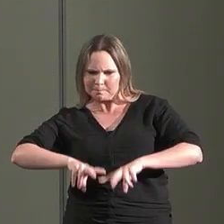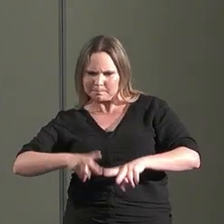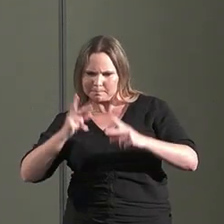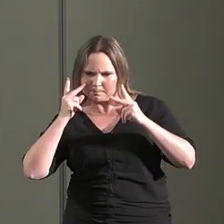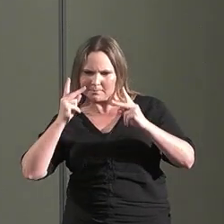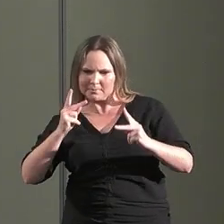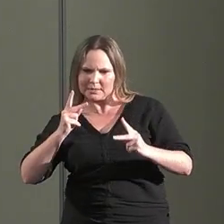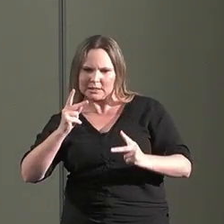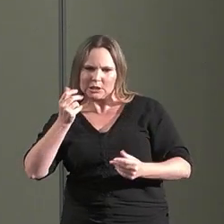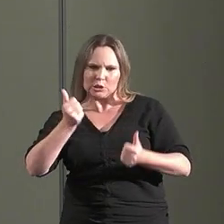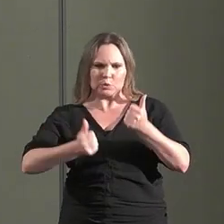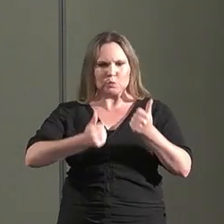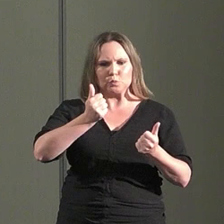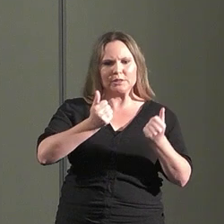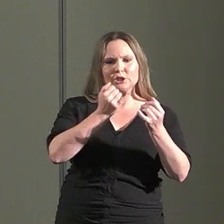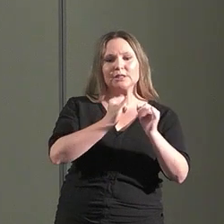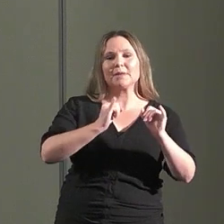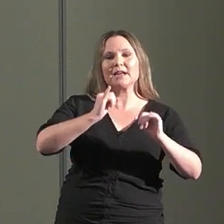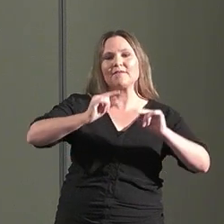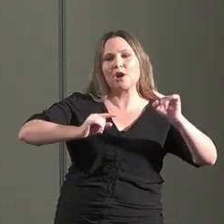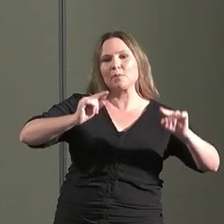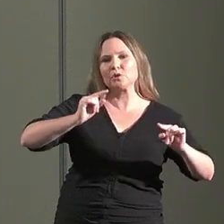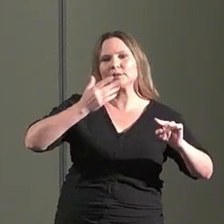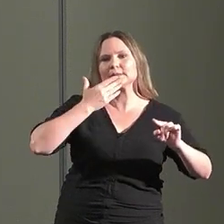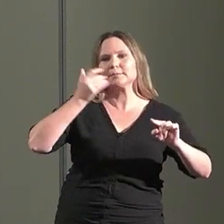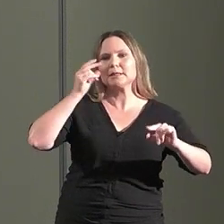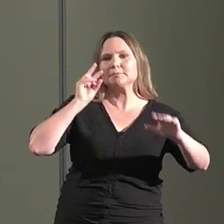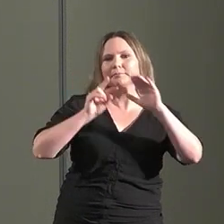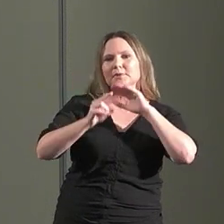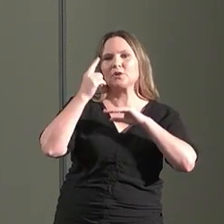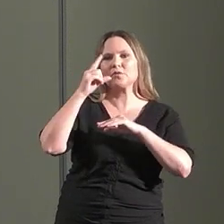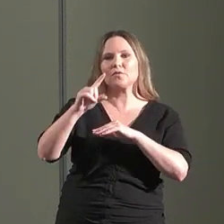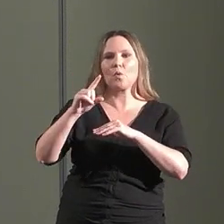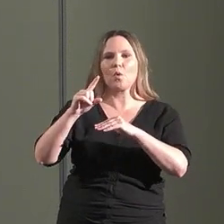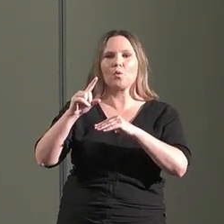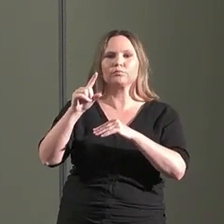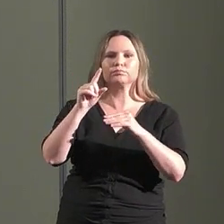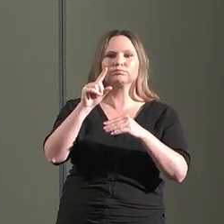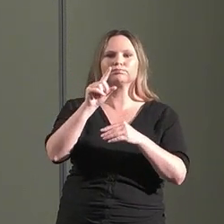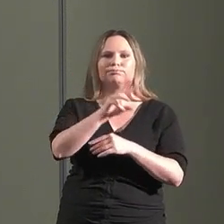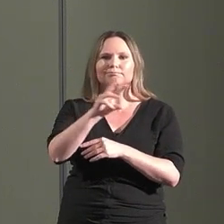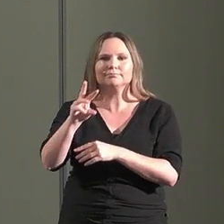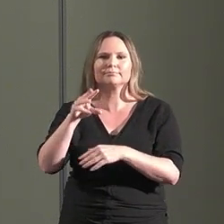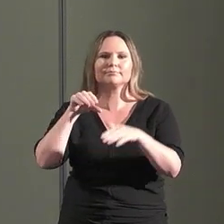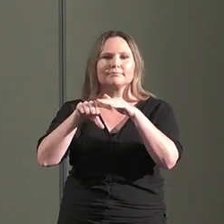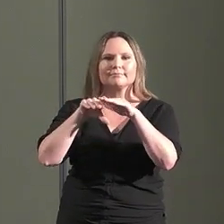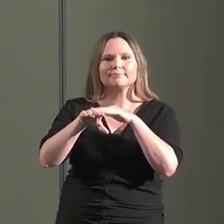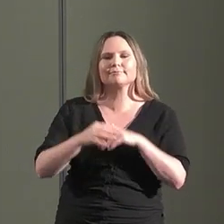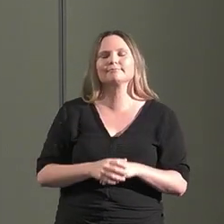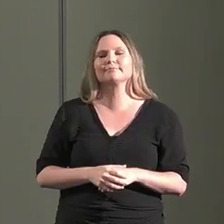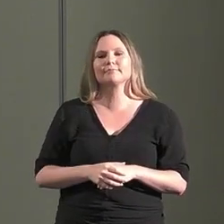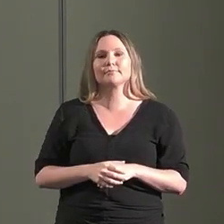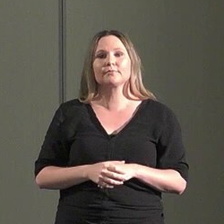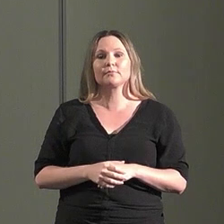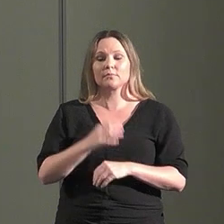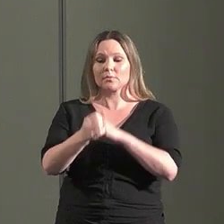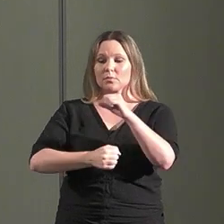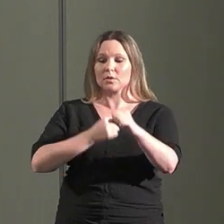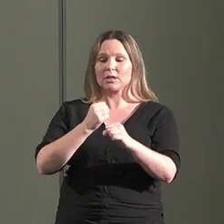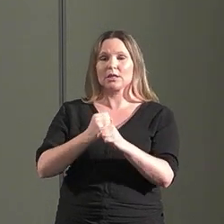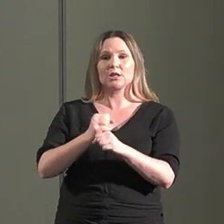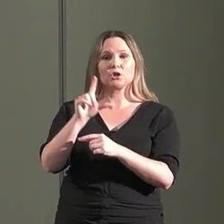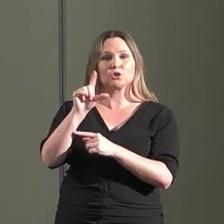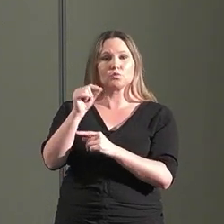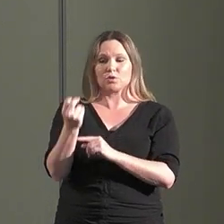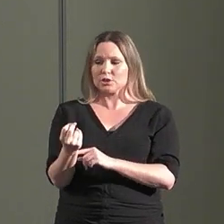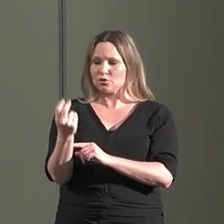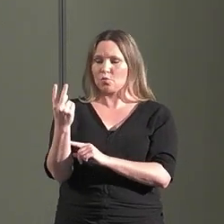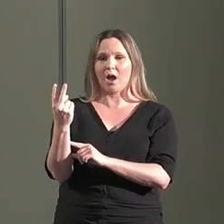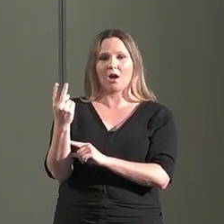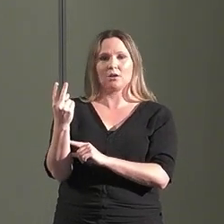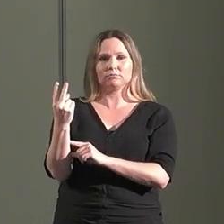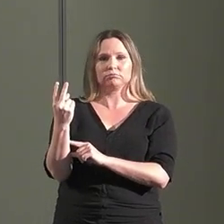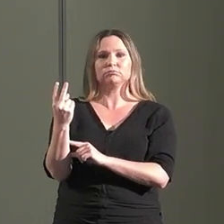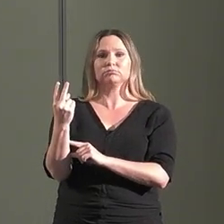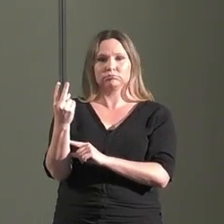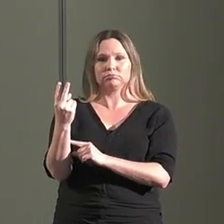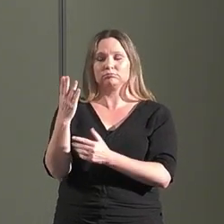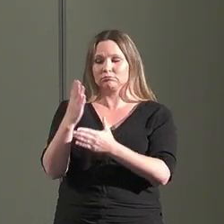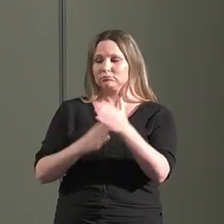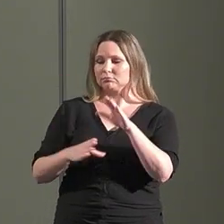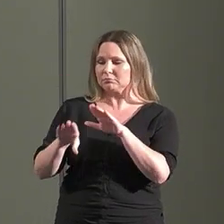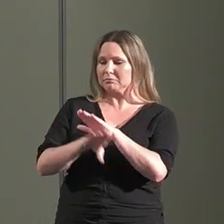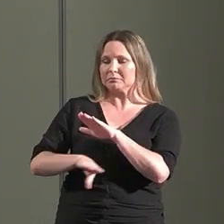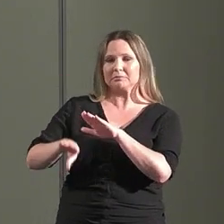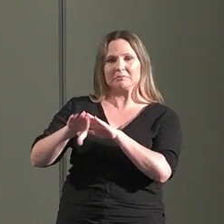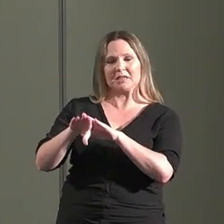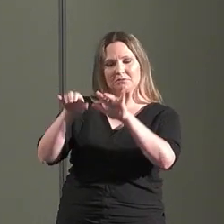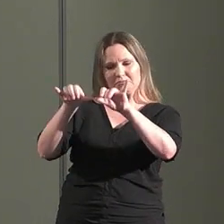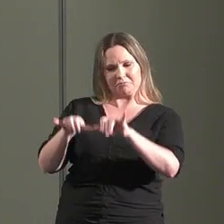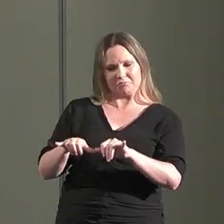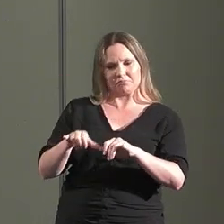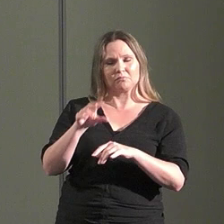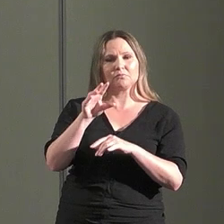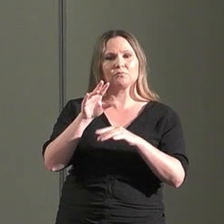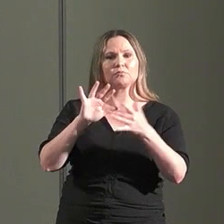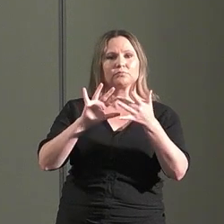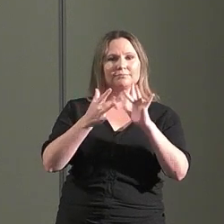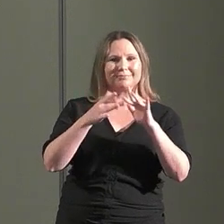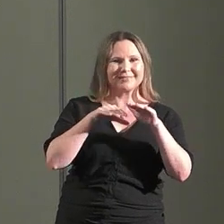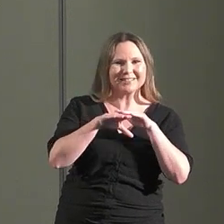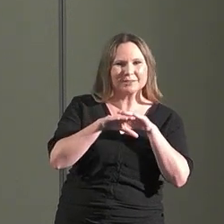are the best predictors of web accessibility in 2012 we had basic measures it was five